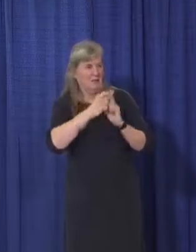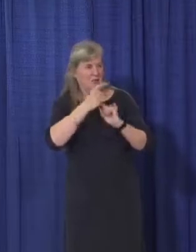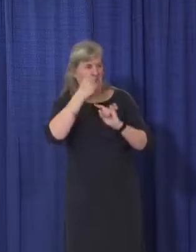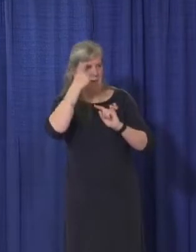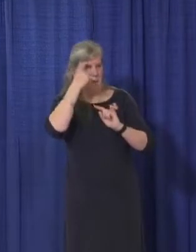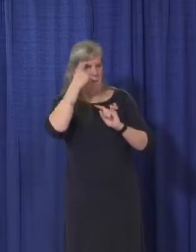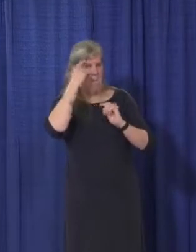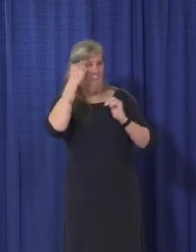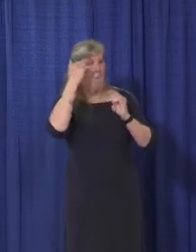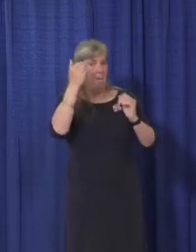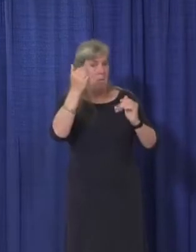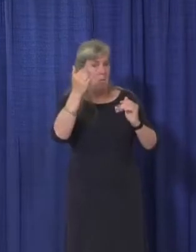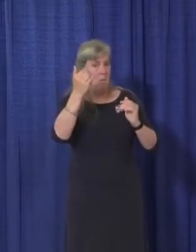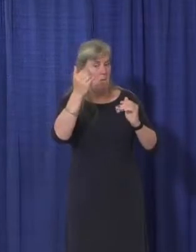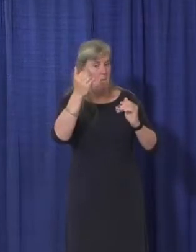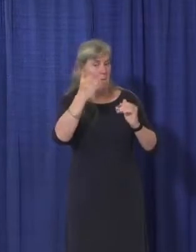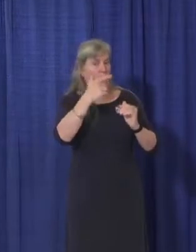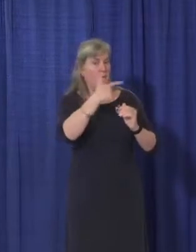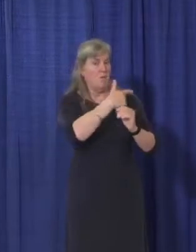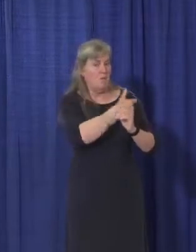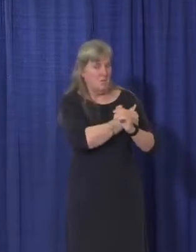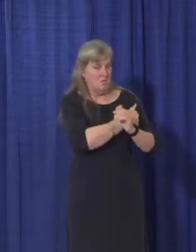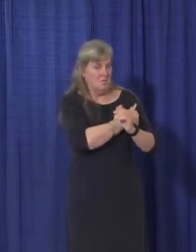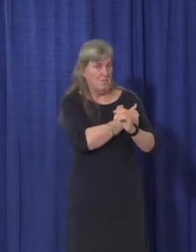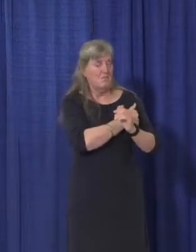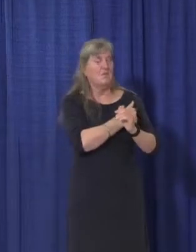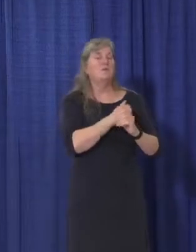I know there was people lining